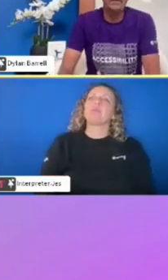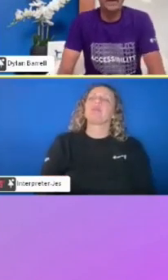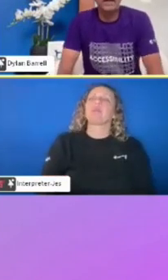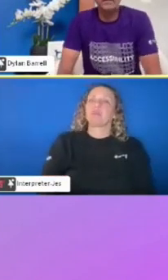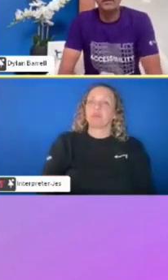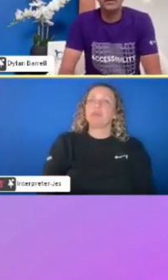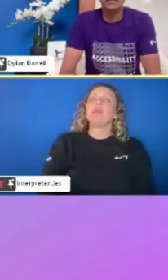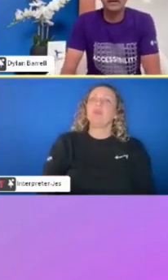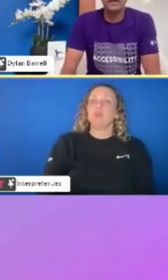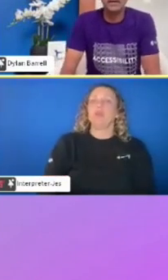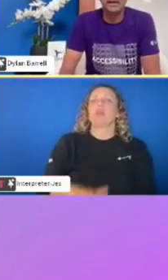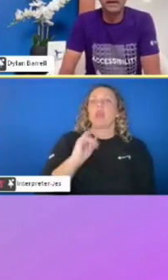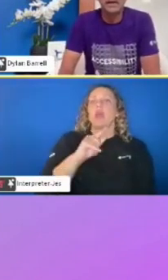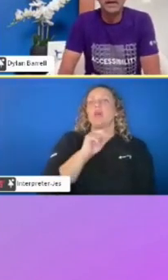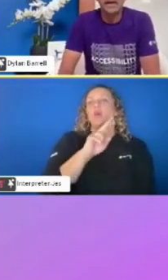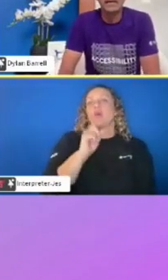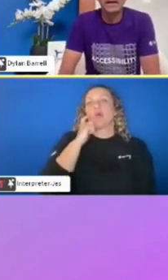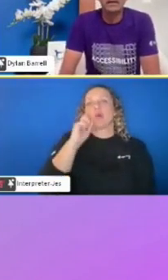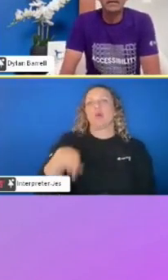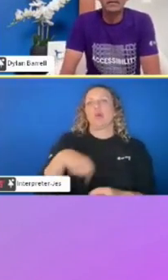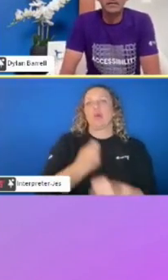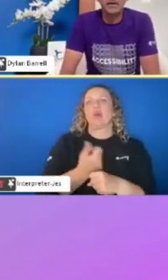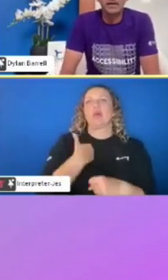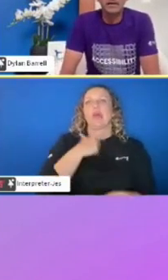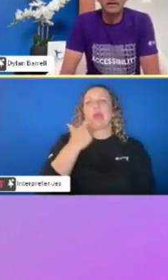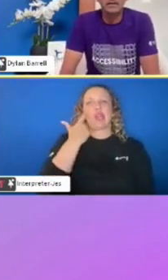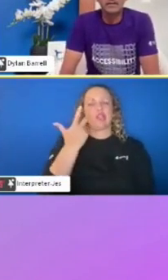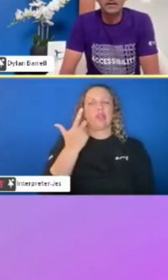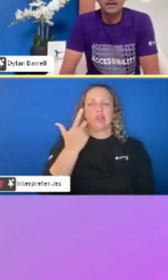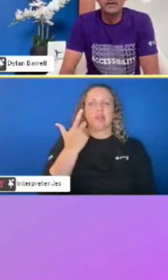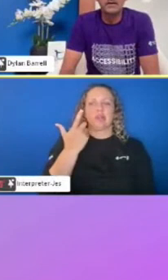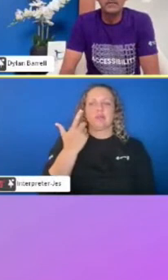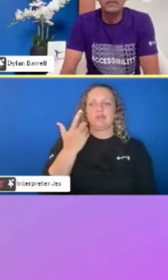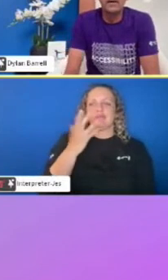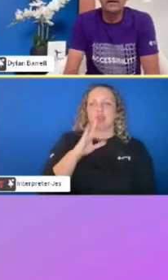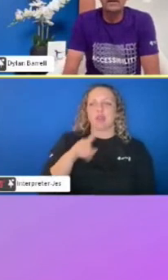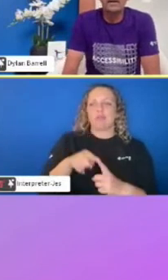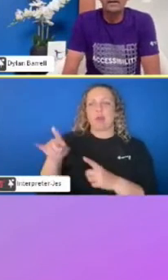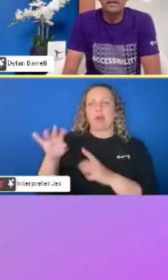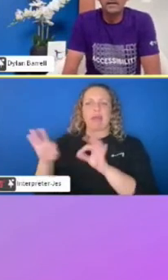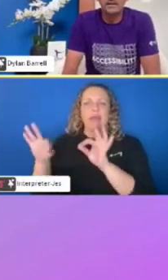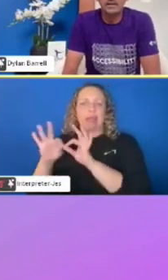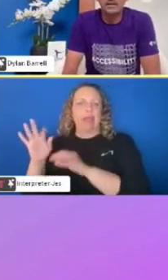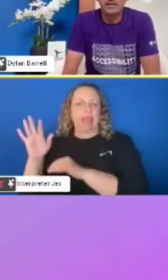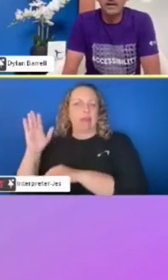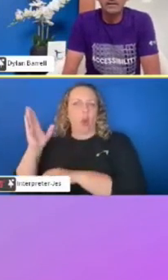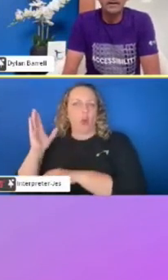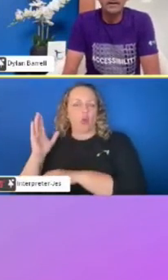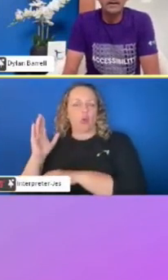So axe-core over the last year, as I alluded to in the keynote, has really seen a great uptake.